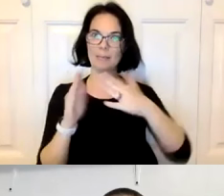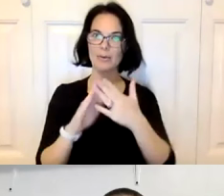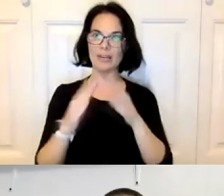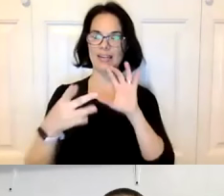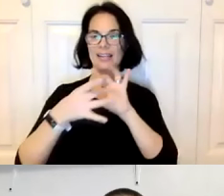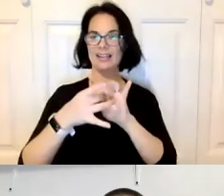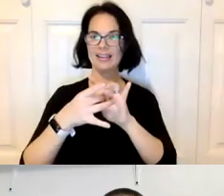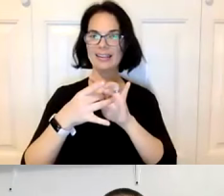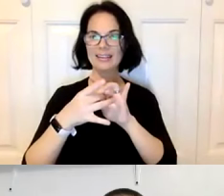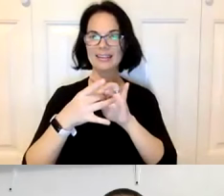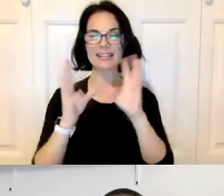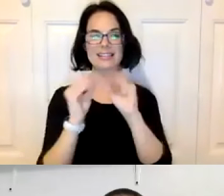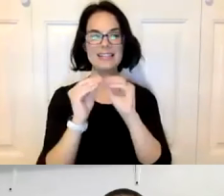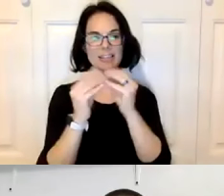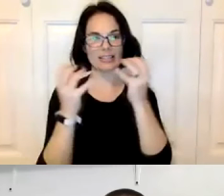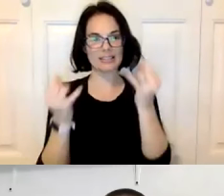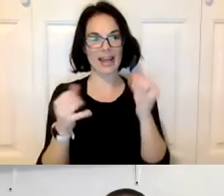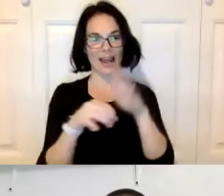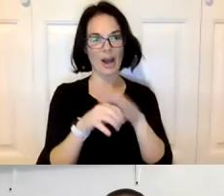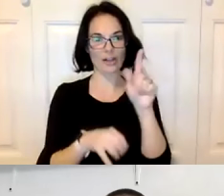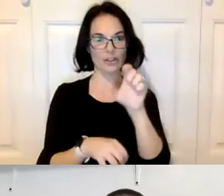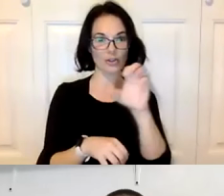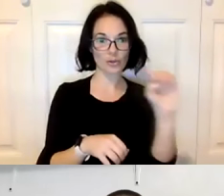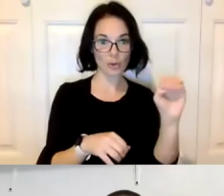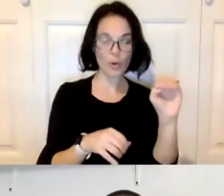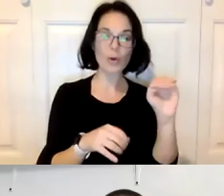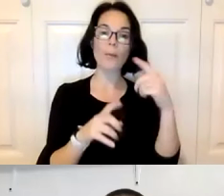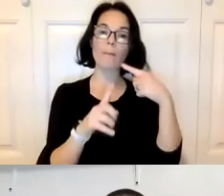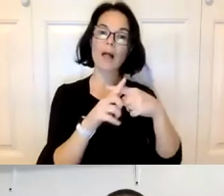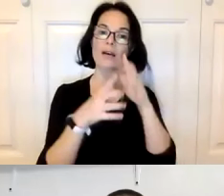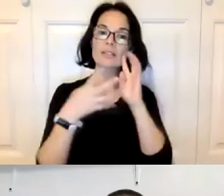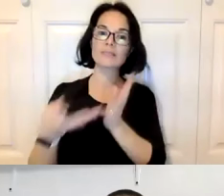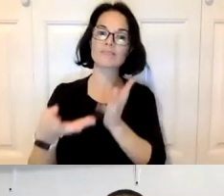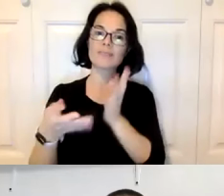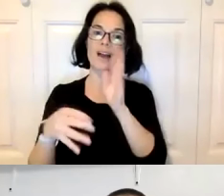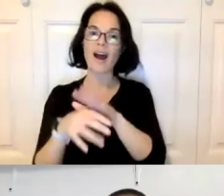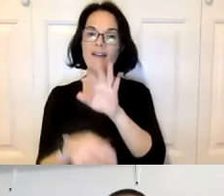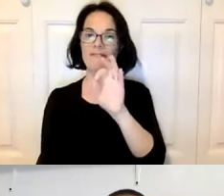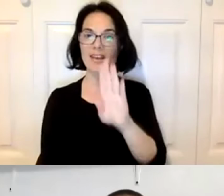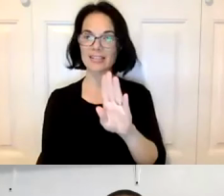We are live streaming on Facebook as well. Thank you for those who registered.